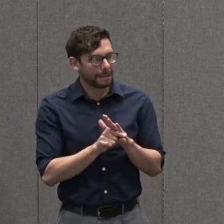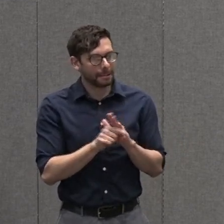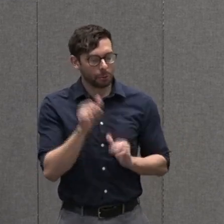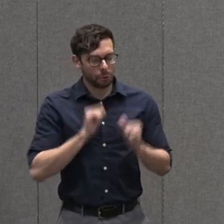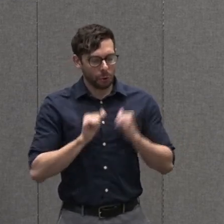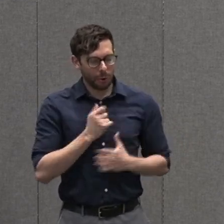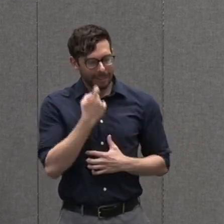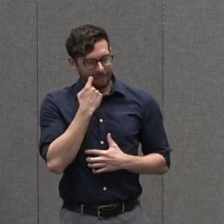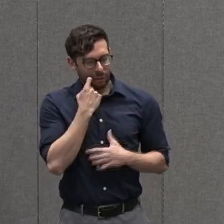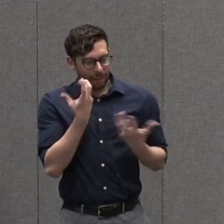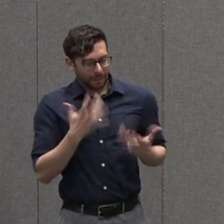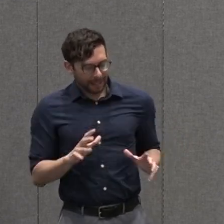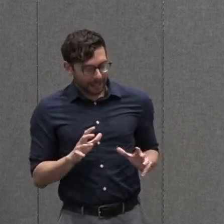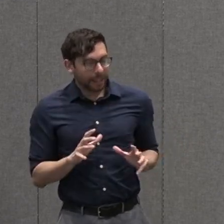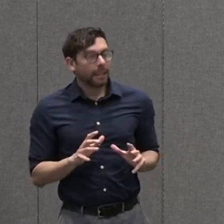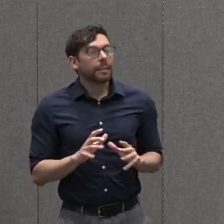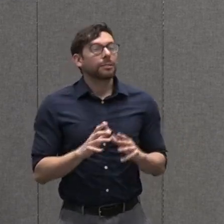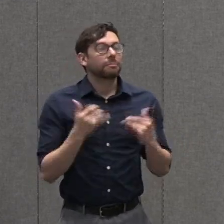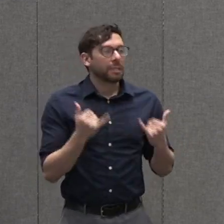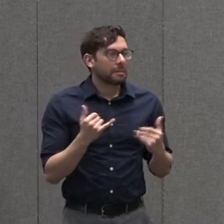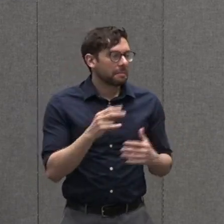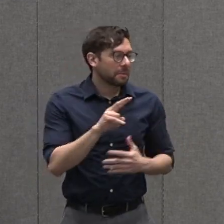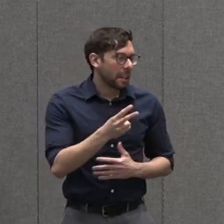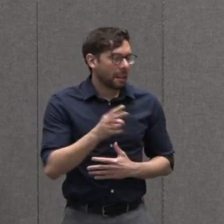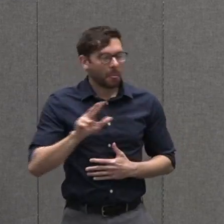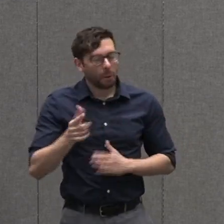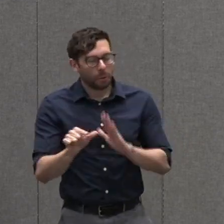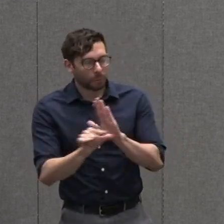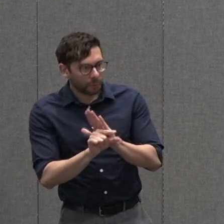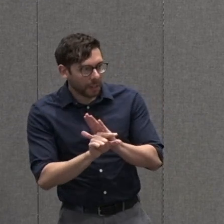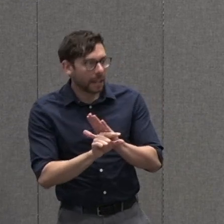but we may have some older kids join. And so, we asked you just to bring